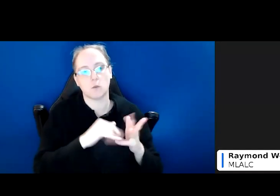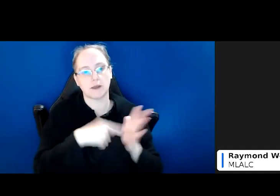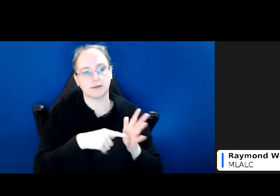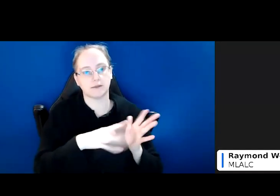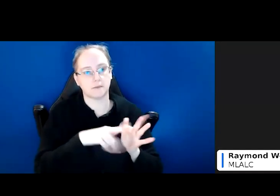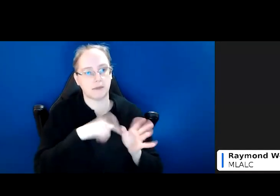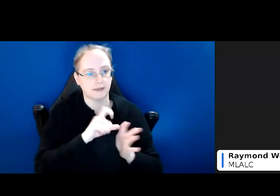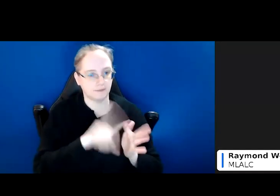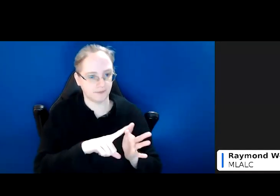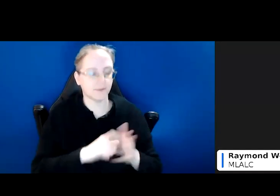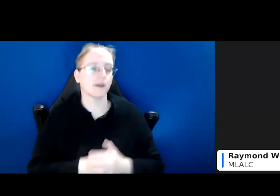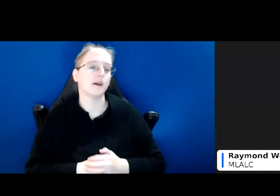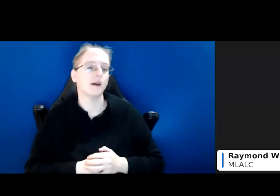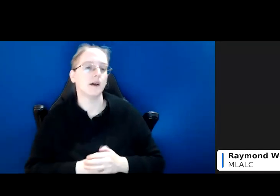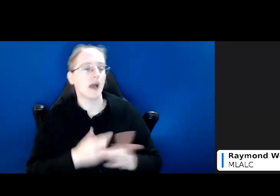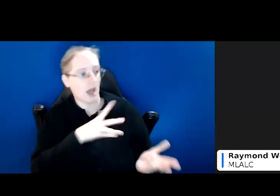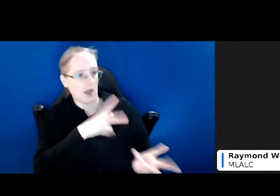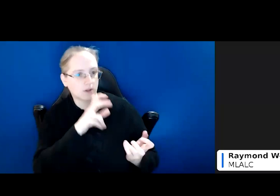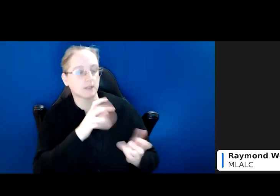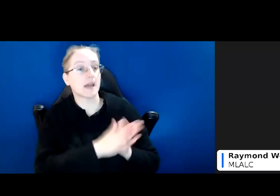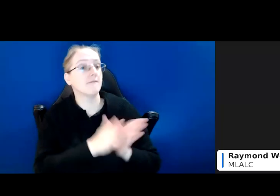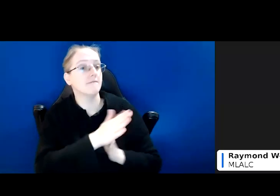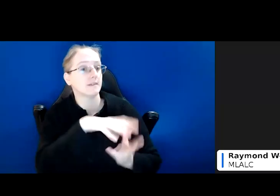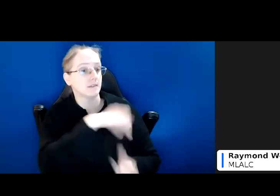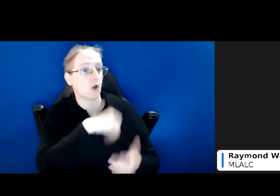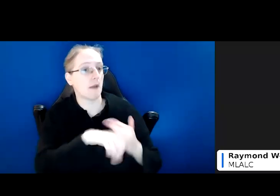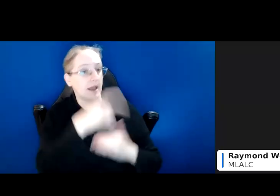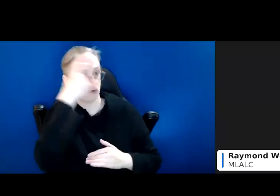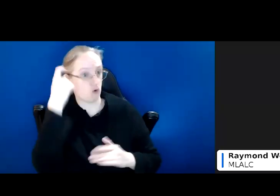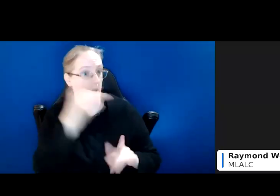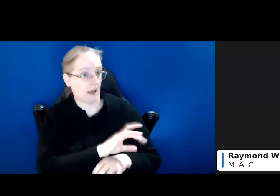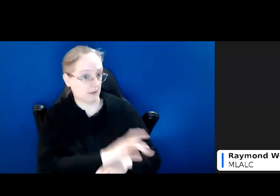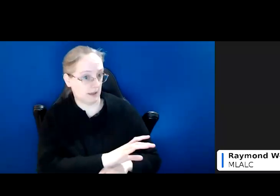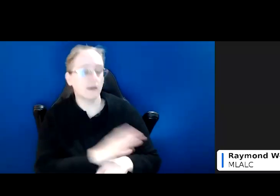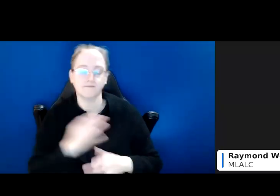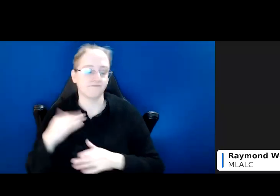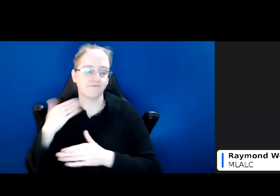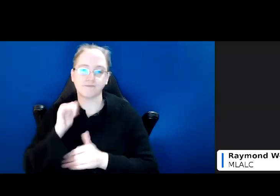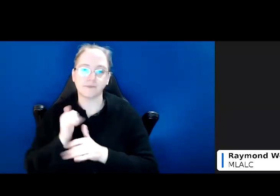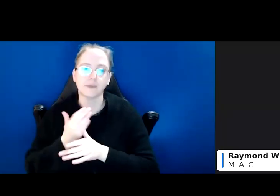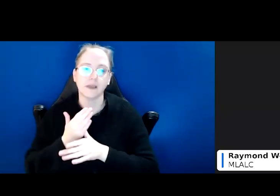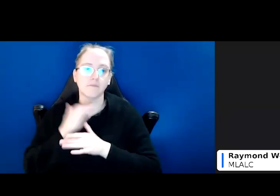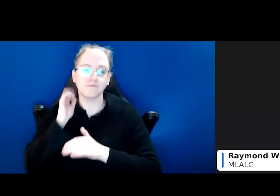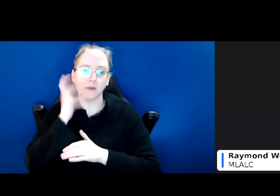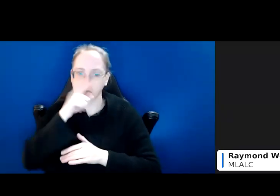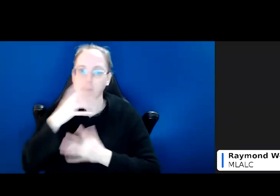I acquired a an advanced employment trauma counseling. Aboriginal people carry trauma and I was in their DNA for six generations.